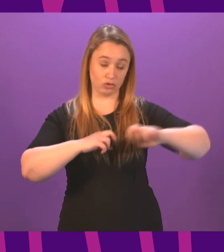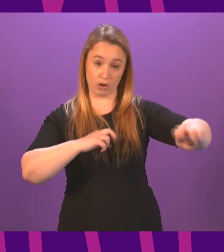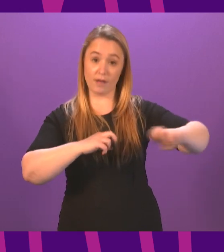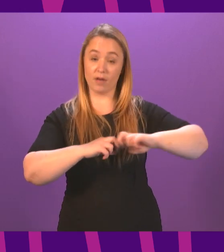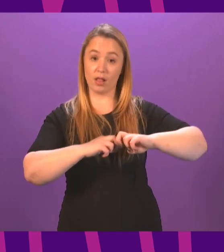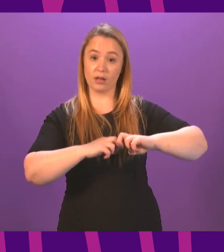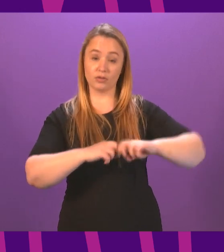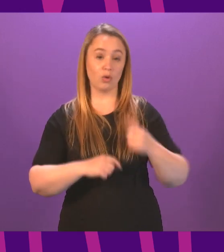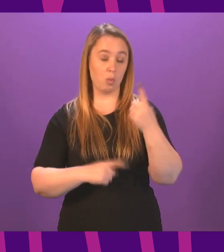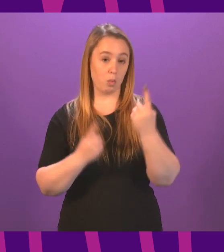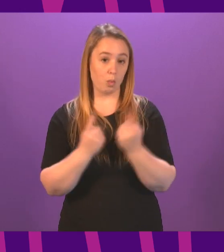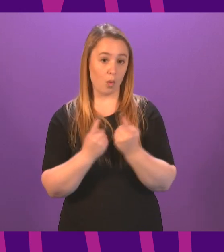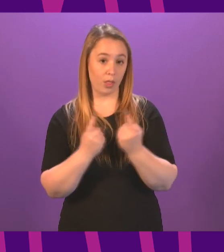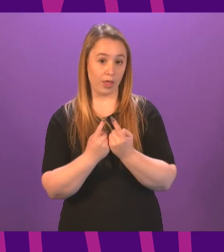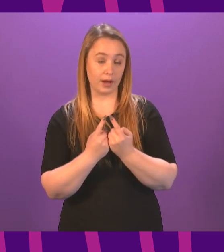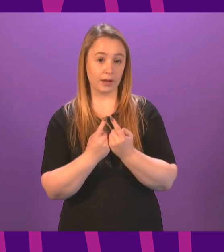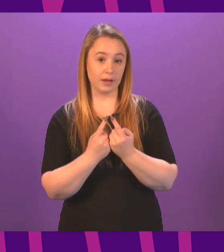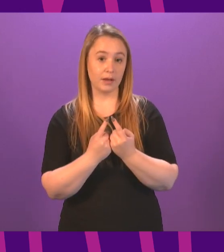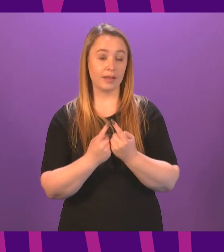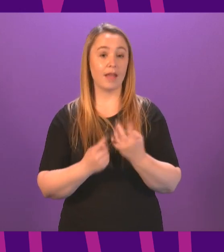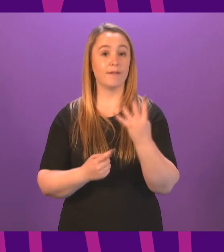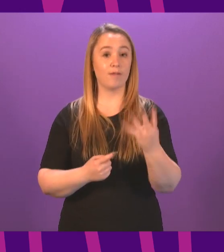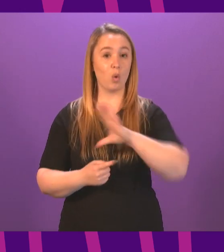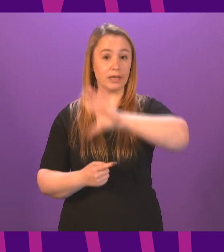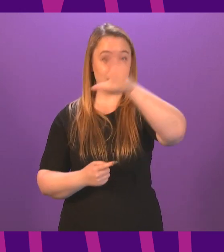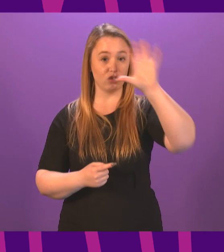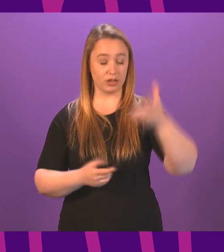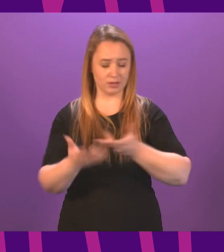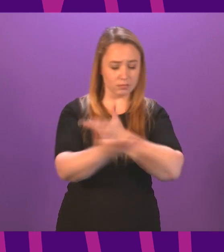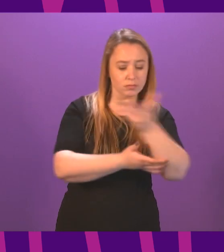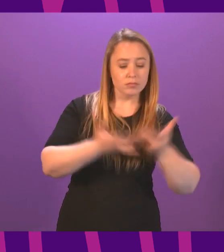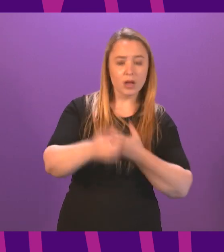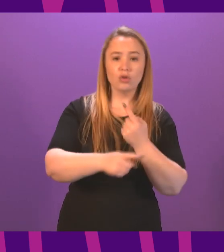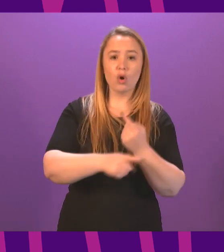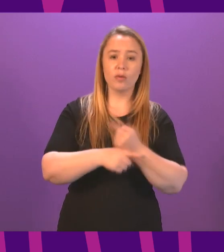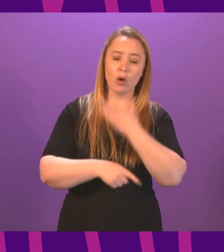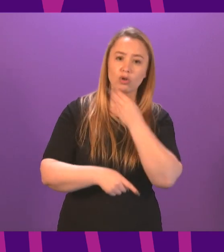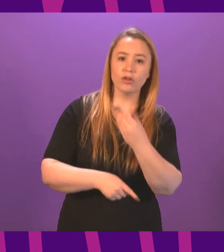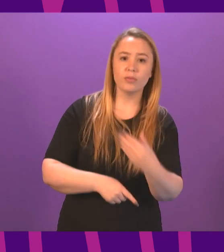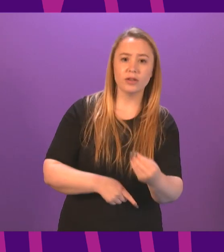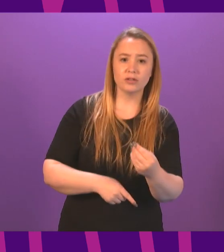on a four-nations basis yesterday, is how we can ensure that our plans are aligned with